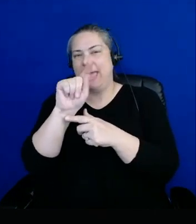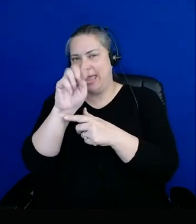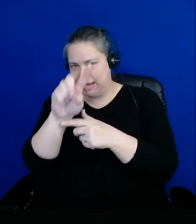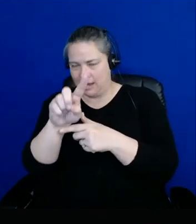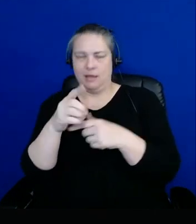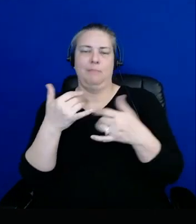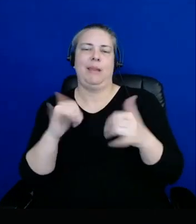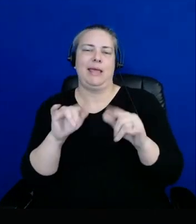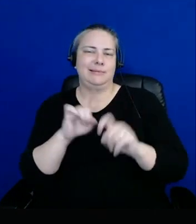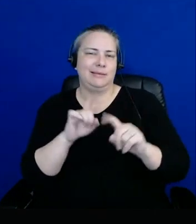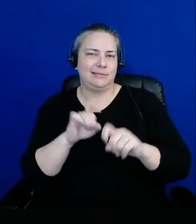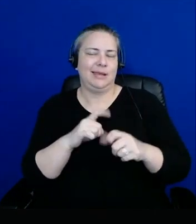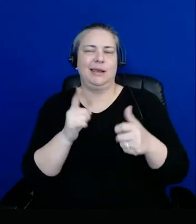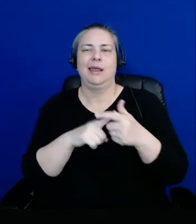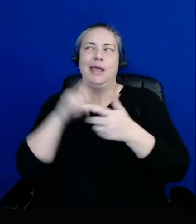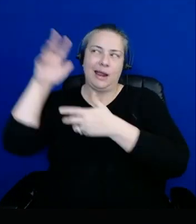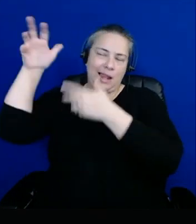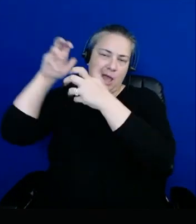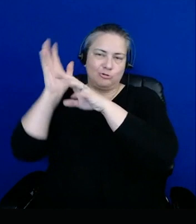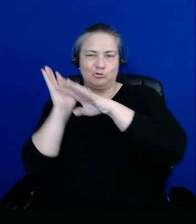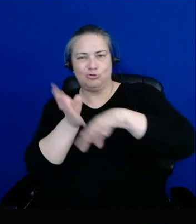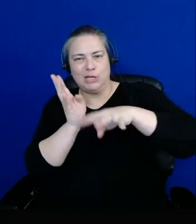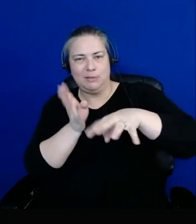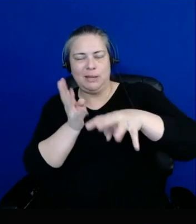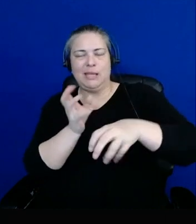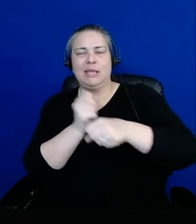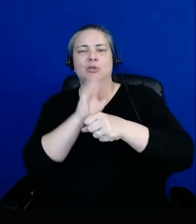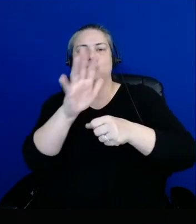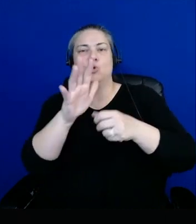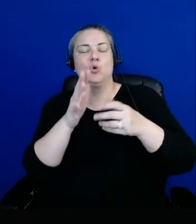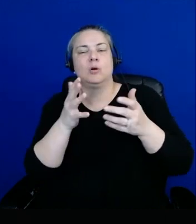cloud streaming and getting your content out to your QA